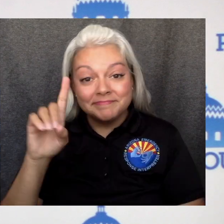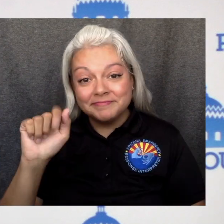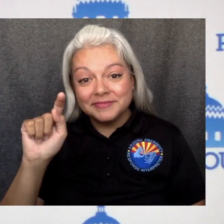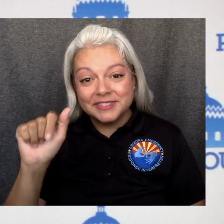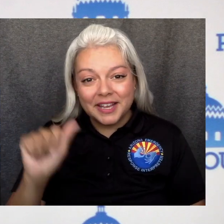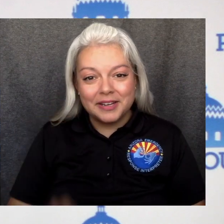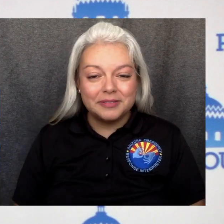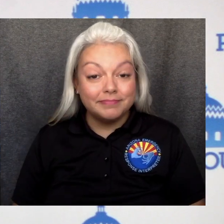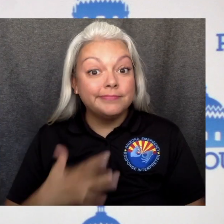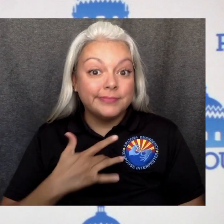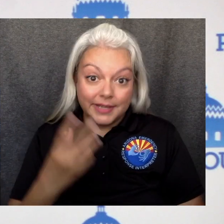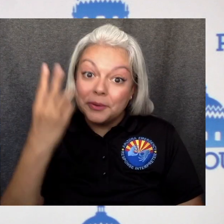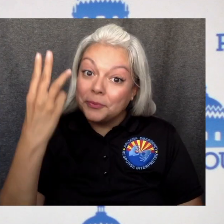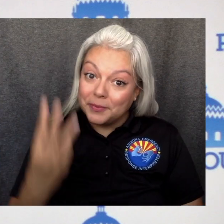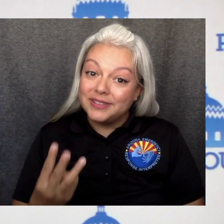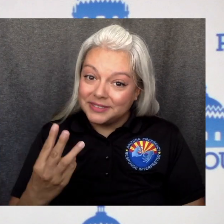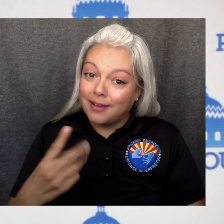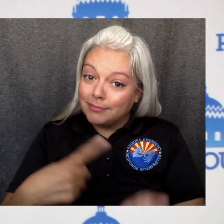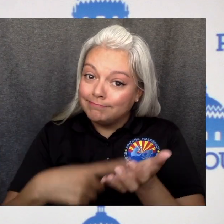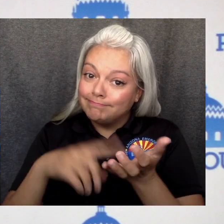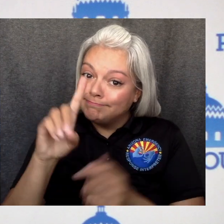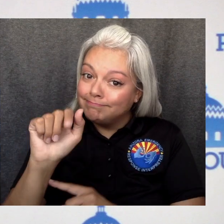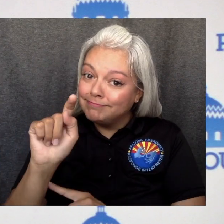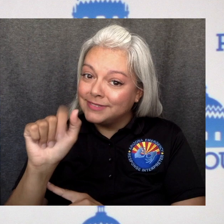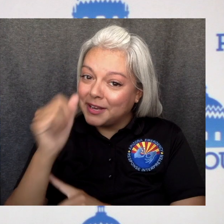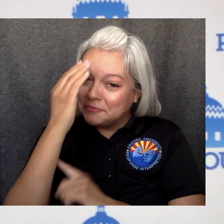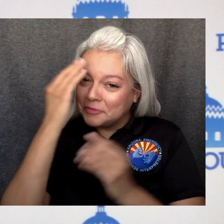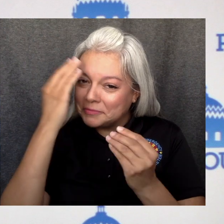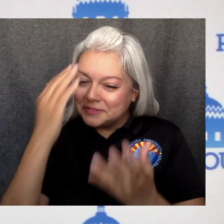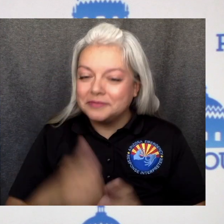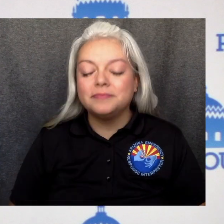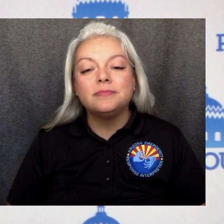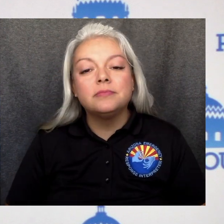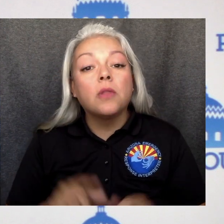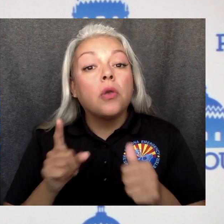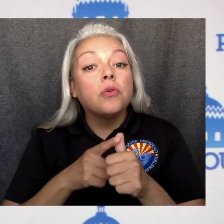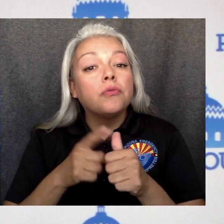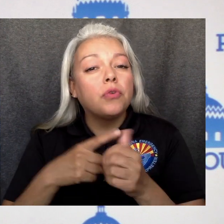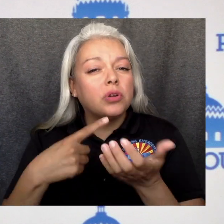This is Wednesday and that’s our data day. First off I want to talk to you about our cases.